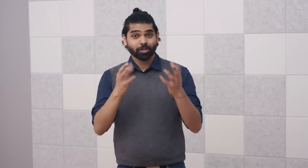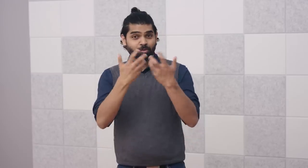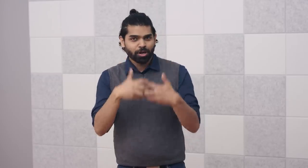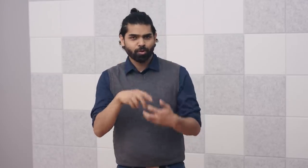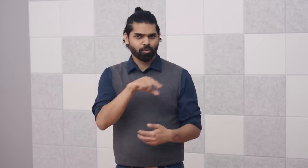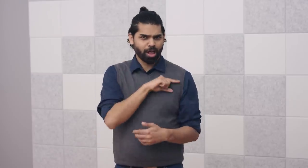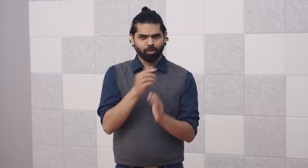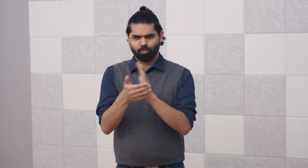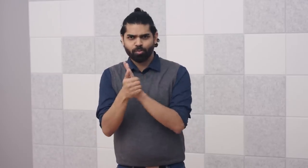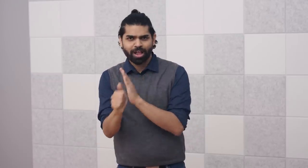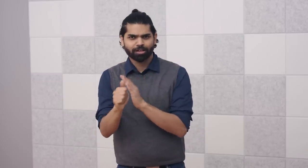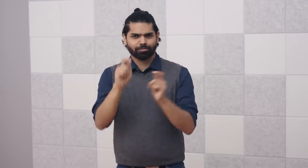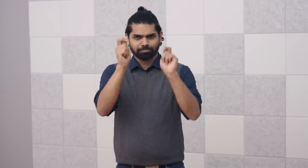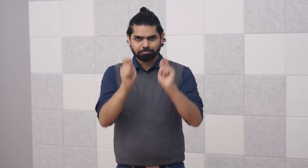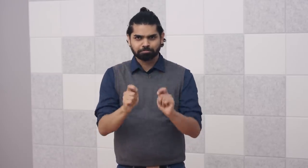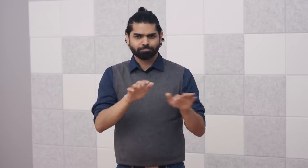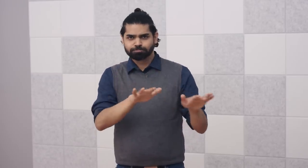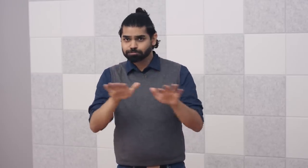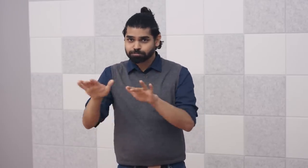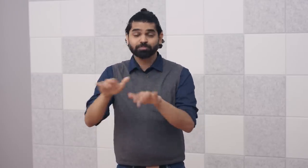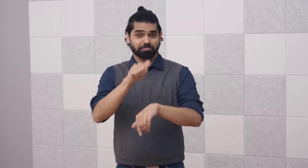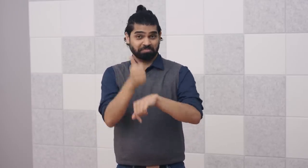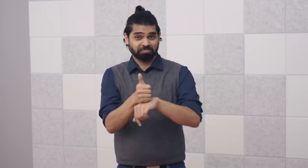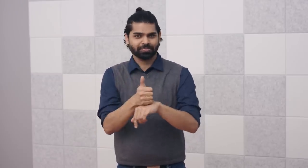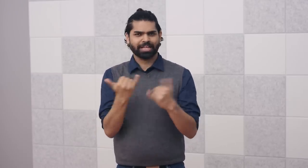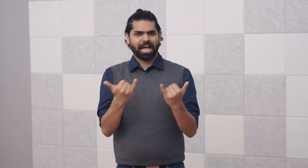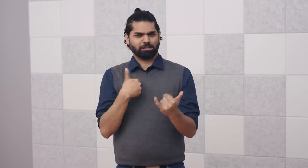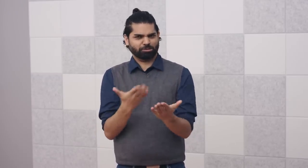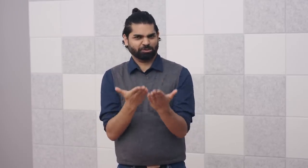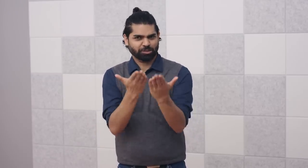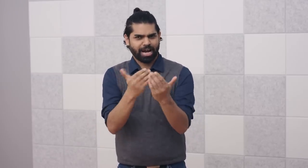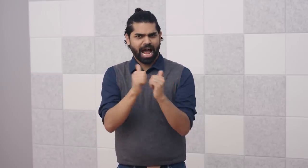Once you obtain high-quality accommodations, here is some guidance to help you work efficiently